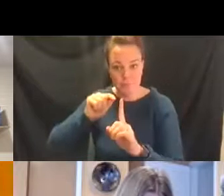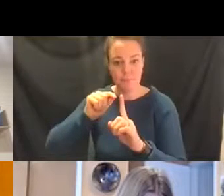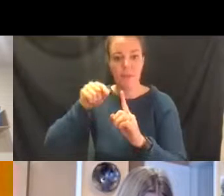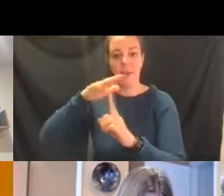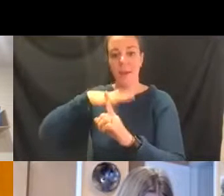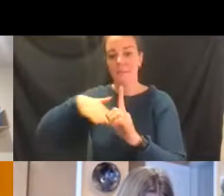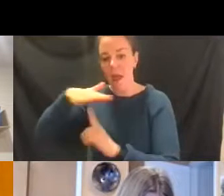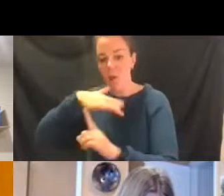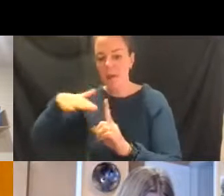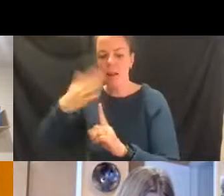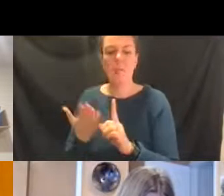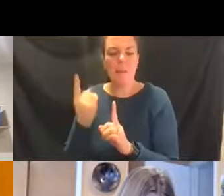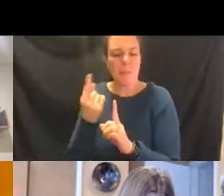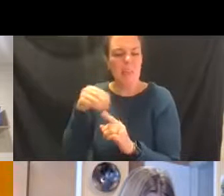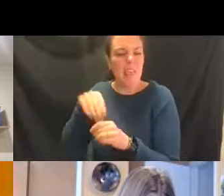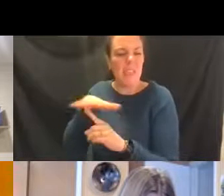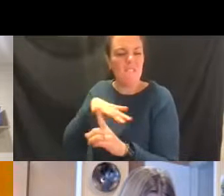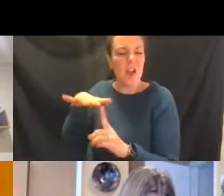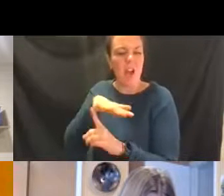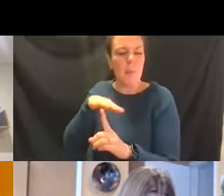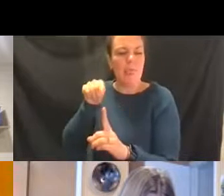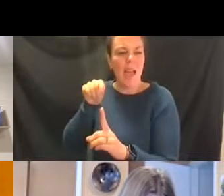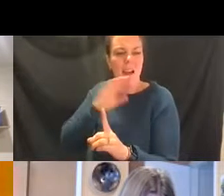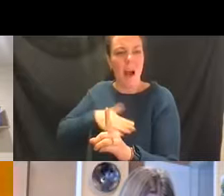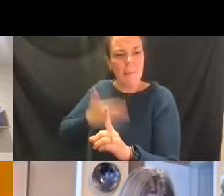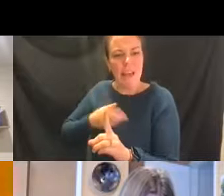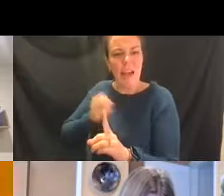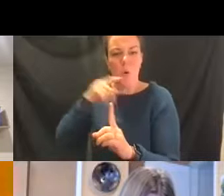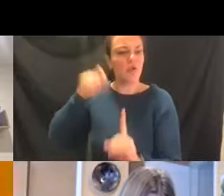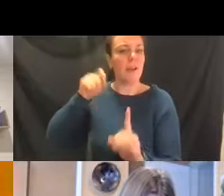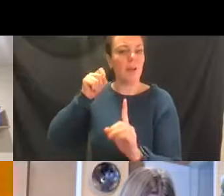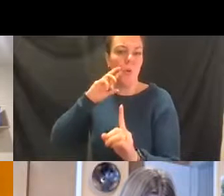something in the environment that is upsetting them or bothering them or has been changed?